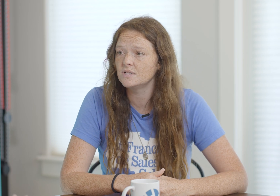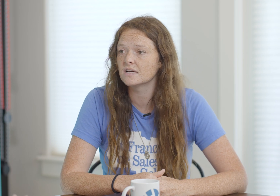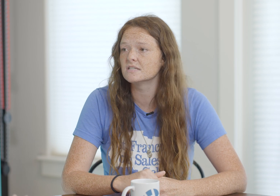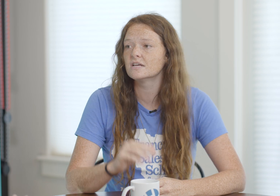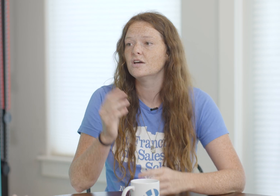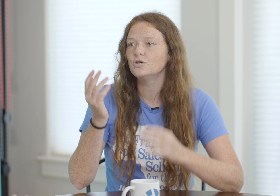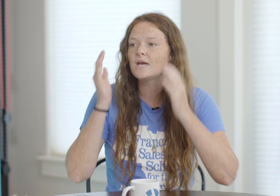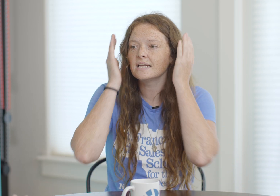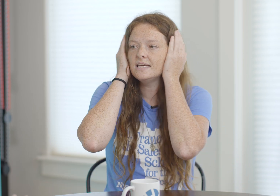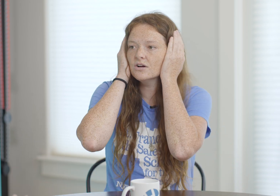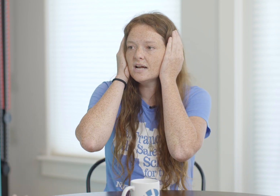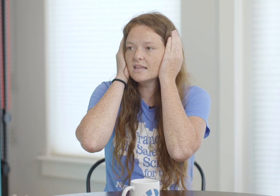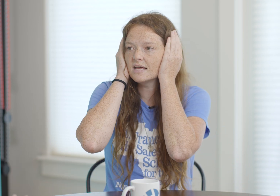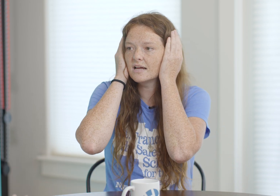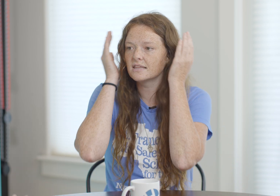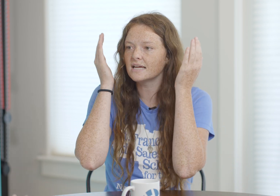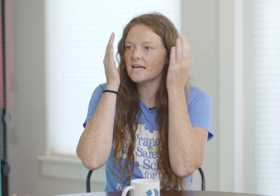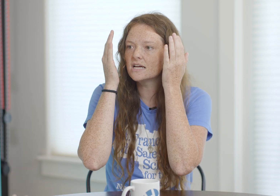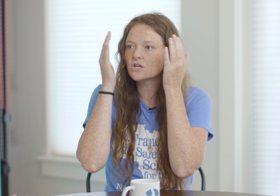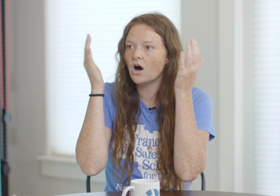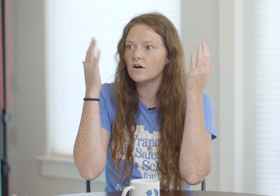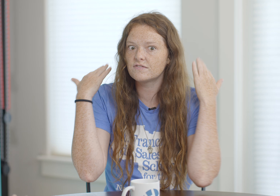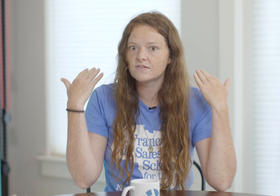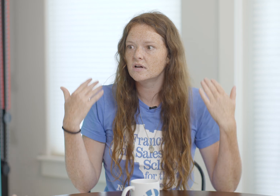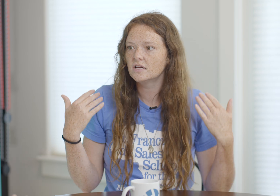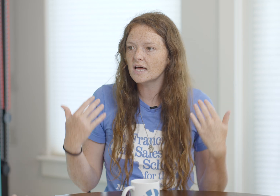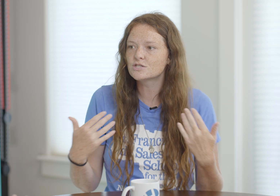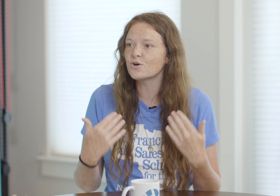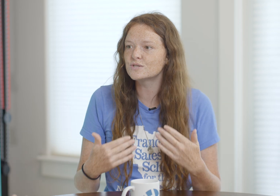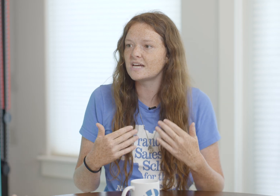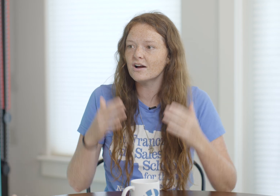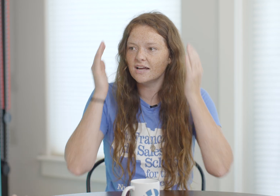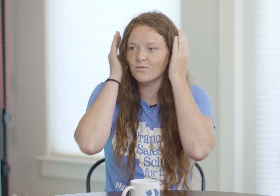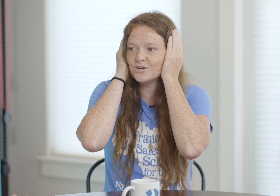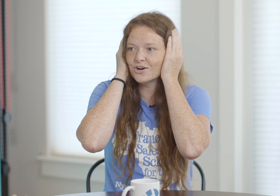because you can't hear anything that takes off. That's so scary when you're